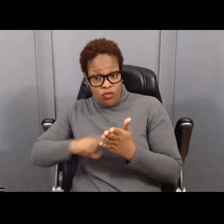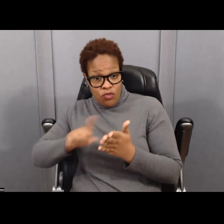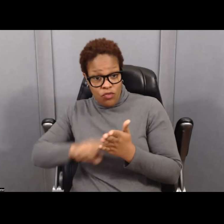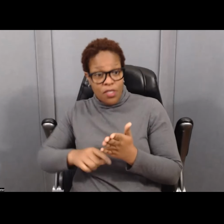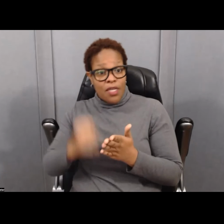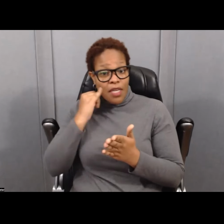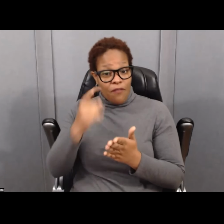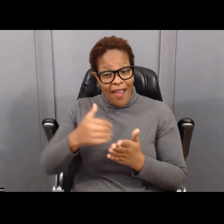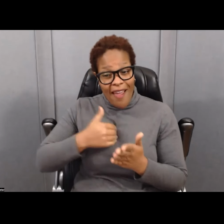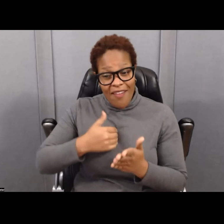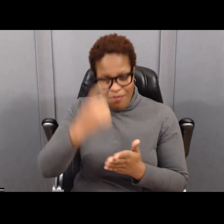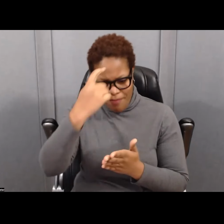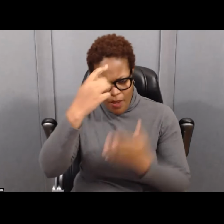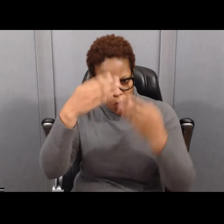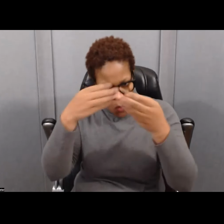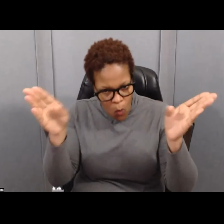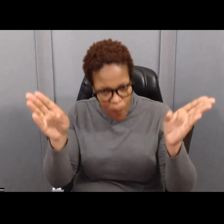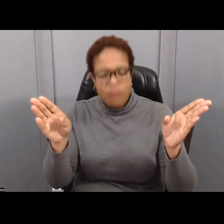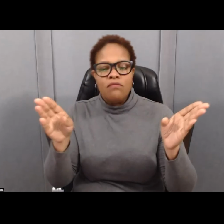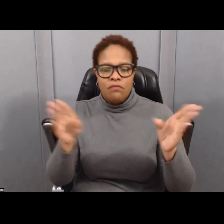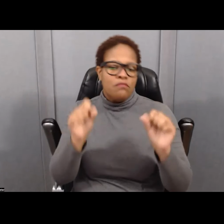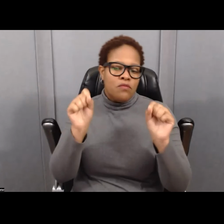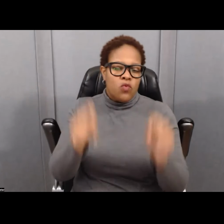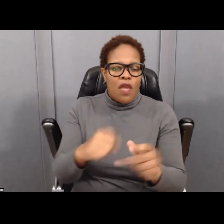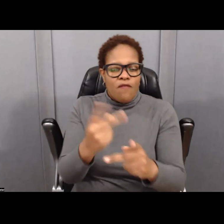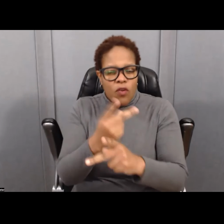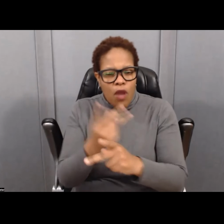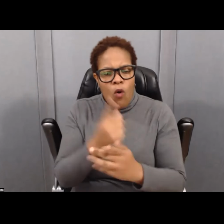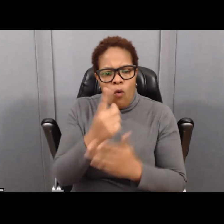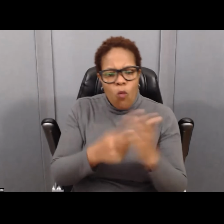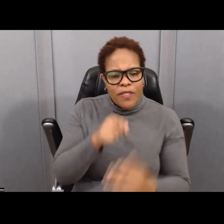that is something that you can kind of figure out, what does this garment represent?